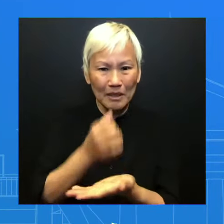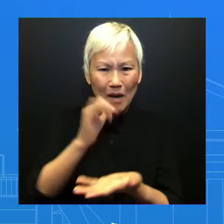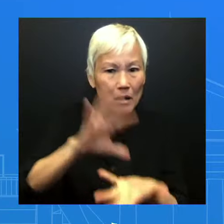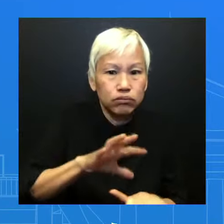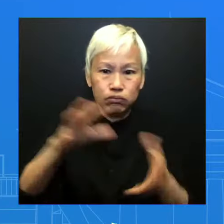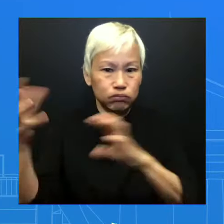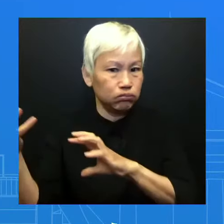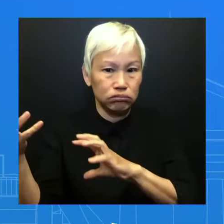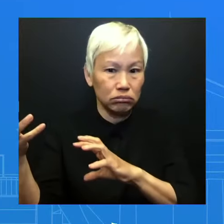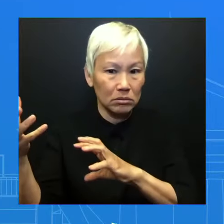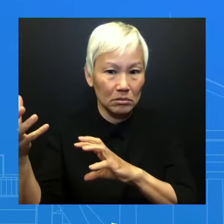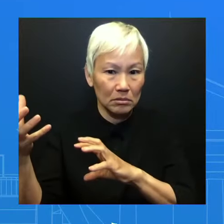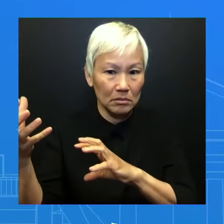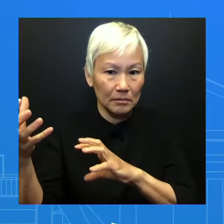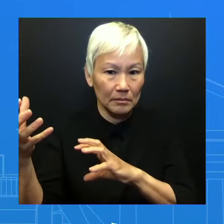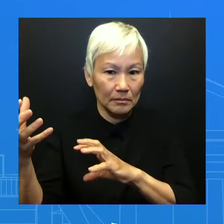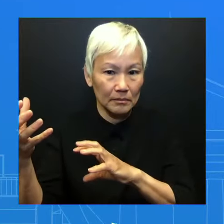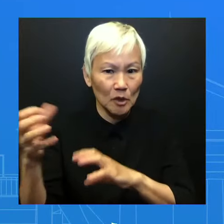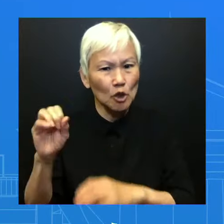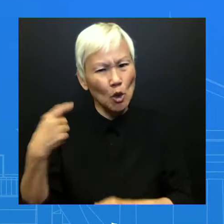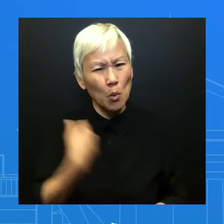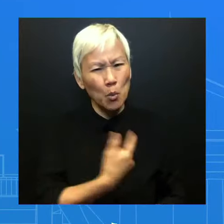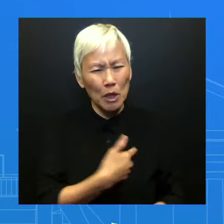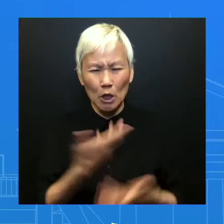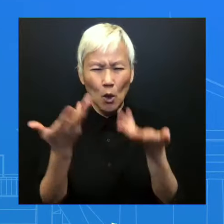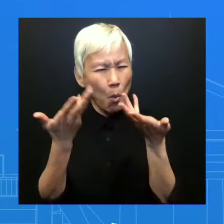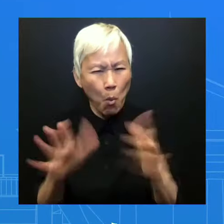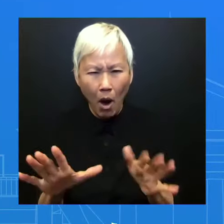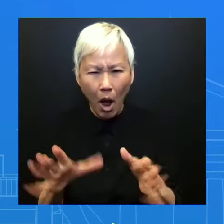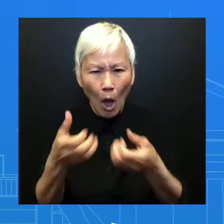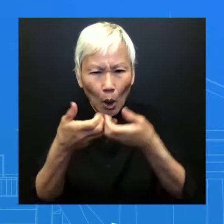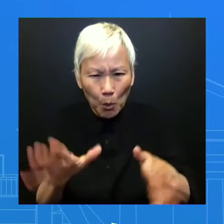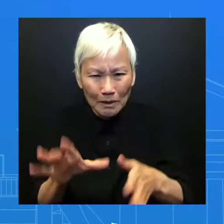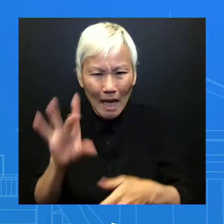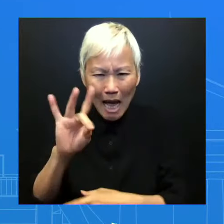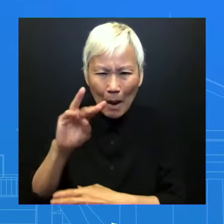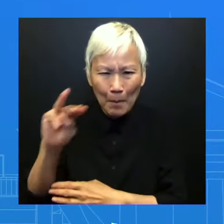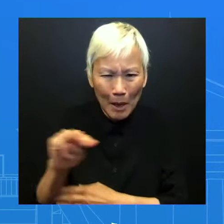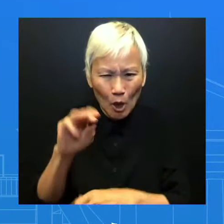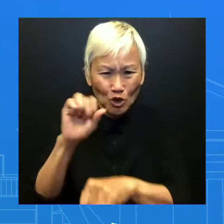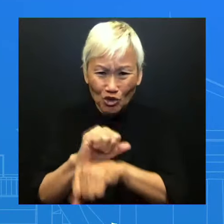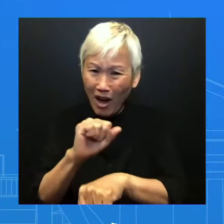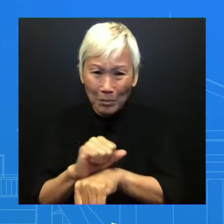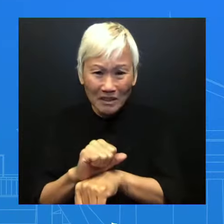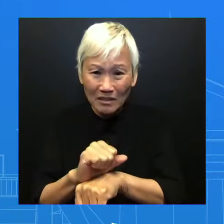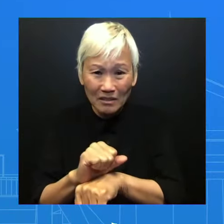we potentially lose up to 8 million jobs or devastate retirement accounts. That is not an option.